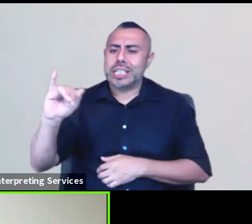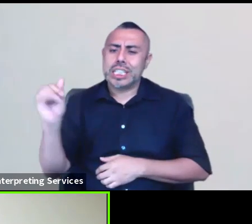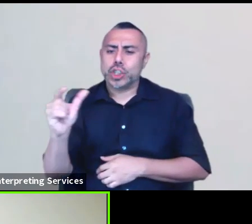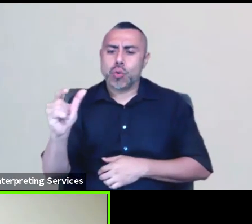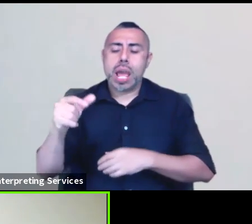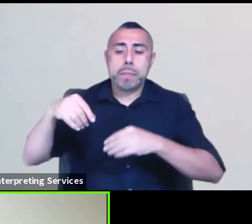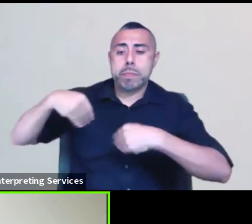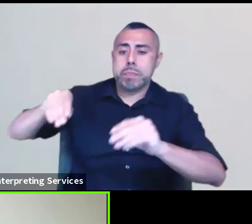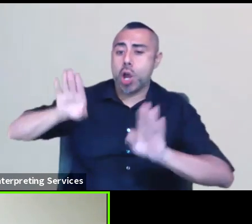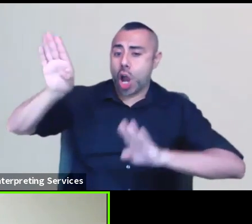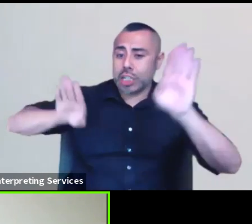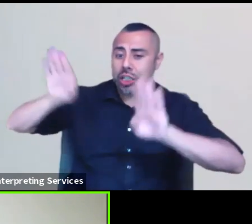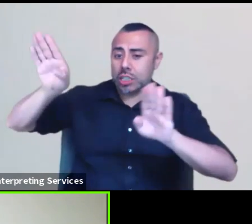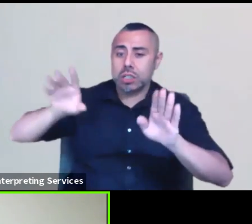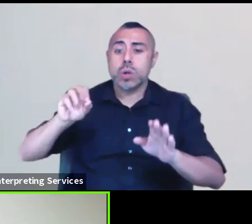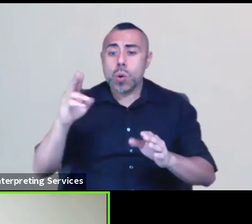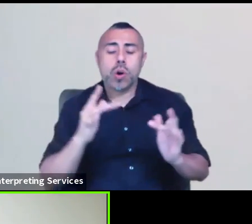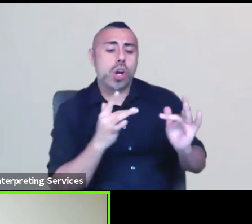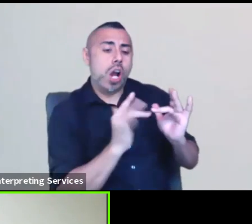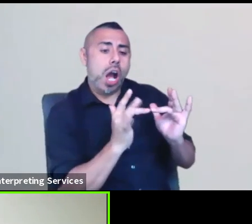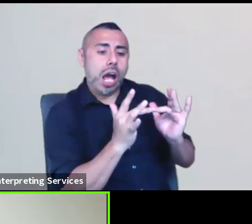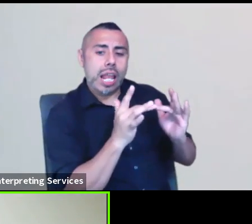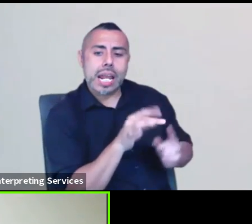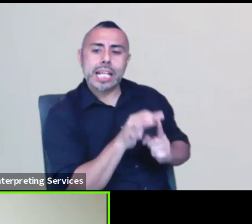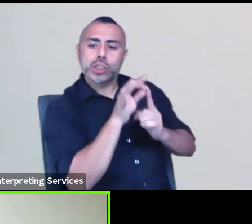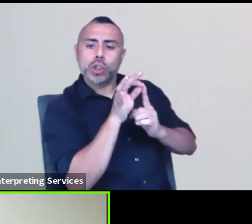or online exclusive shopping opportunities